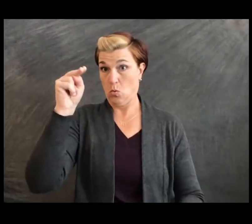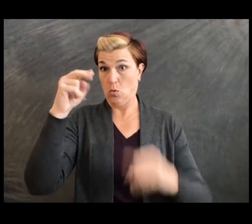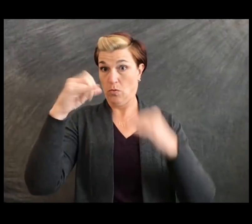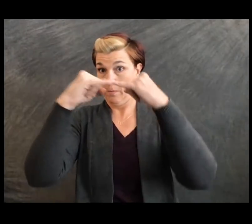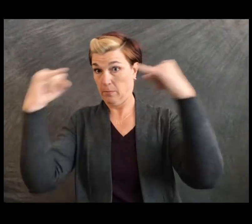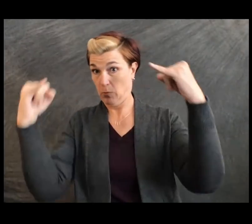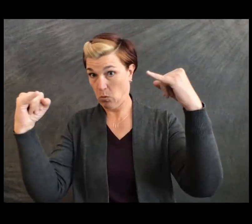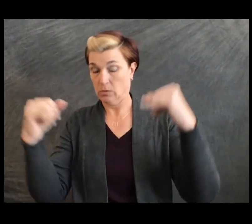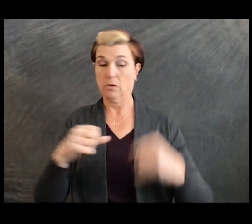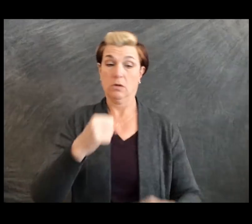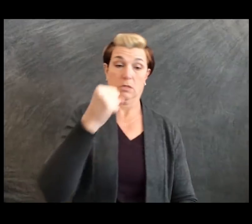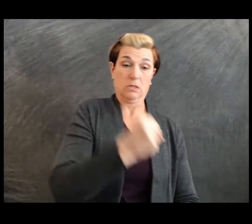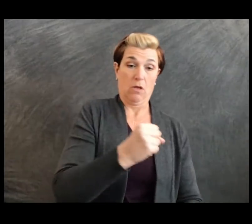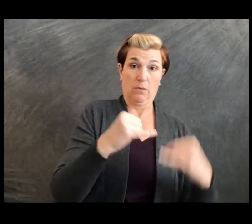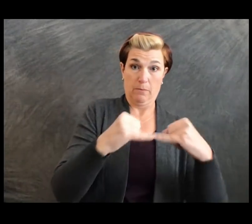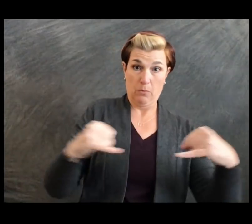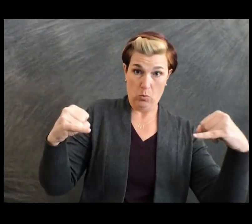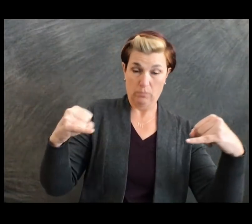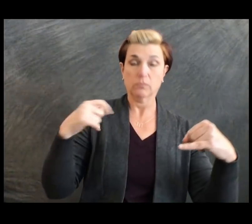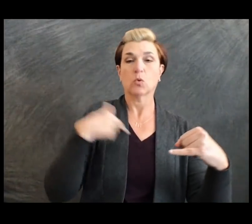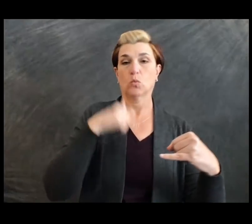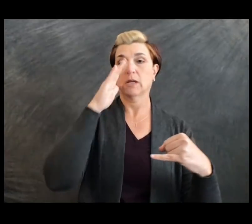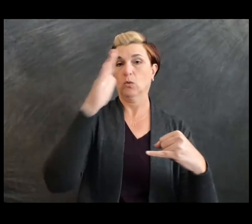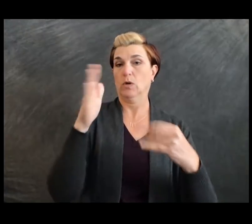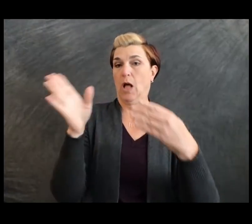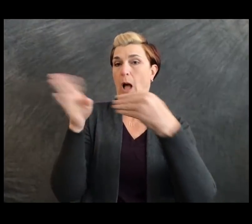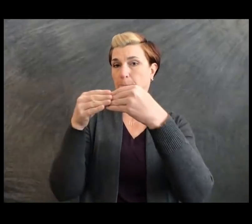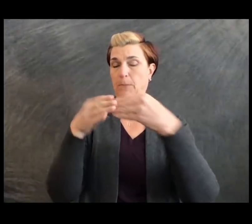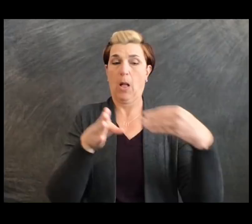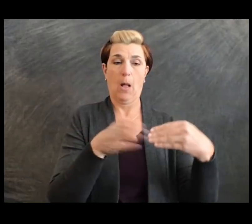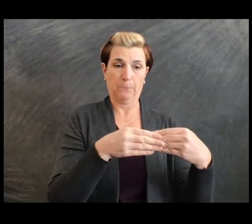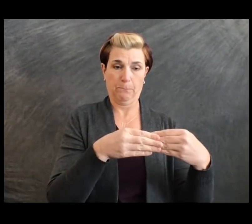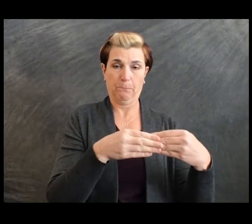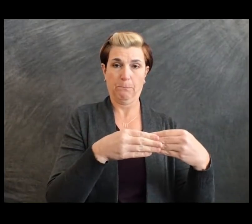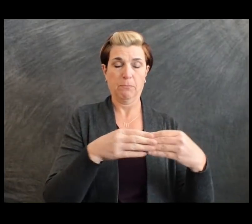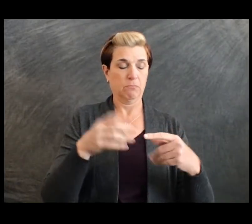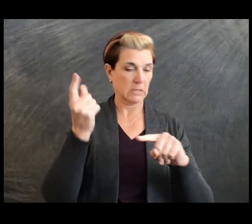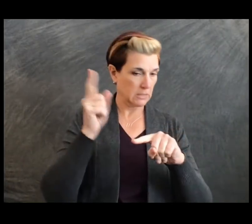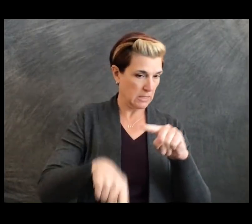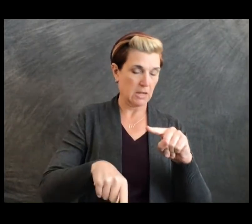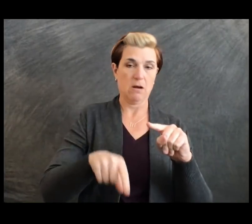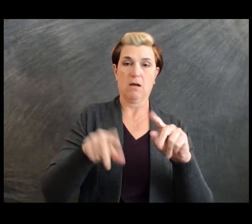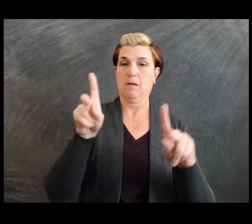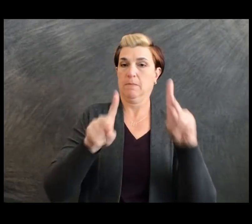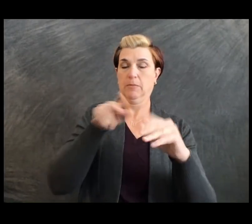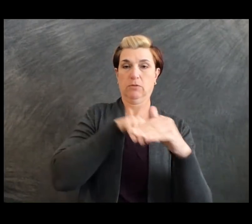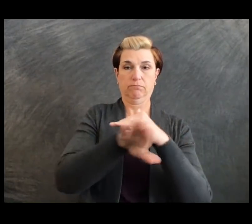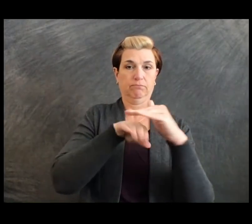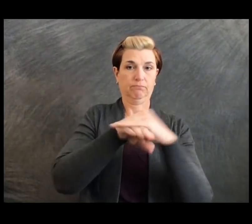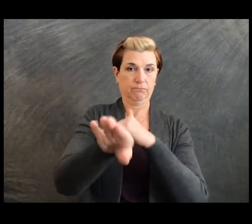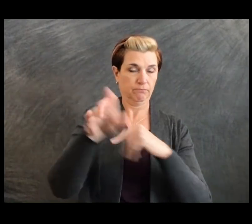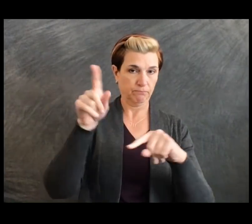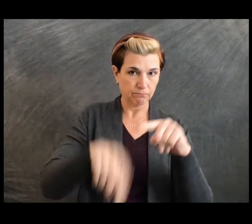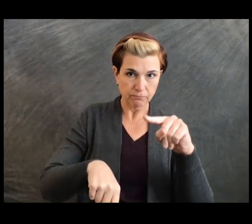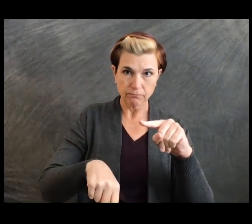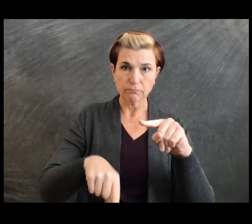halt the entry of the Chinese virus well continuing trade and commerce and we've